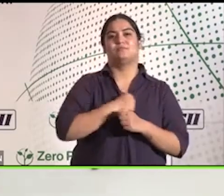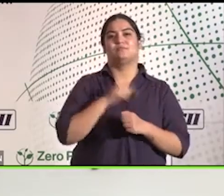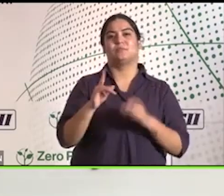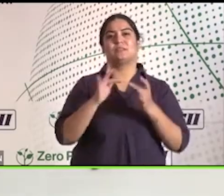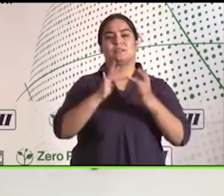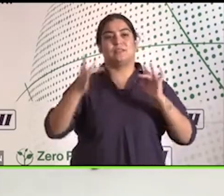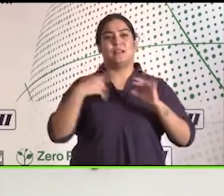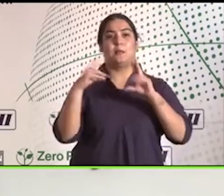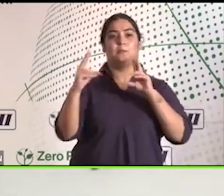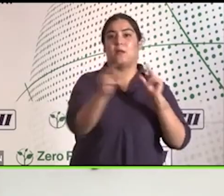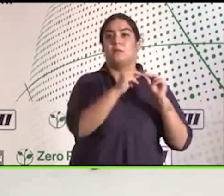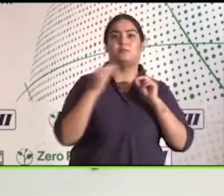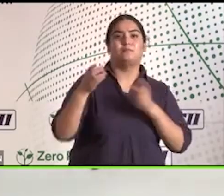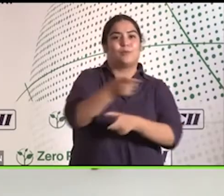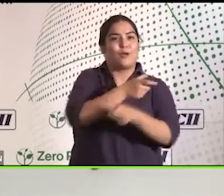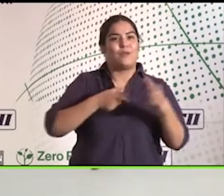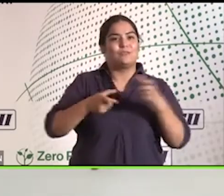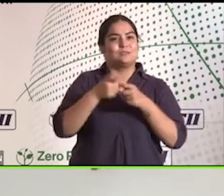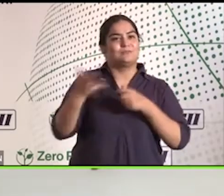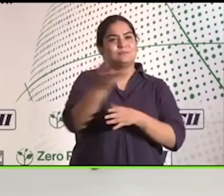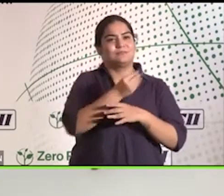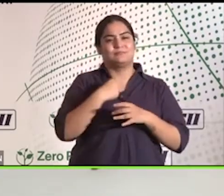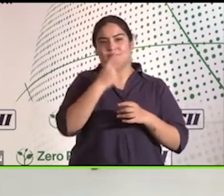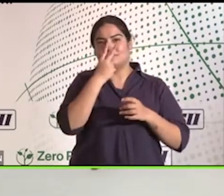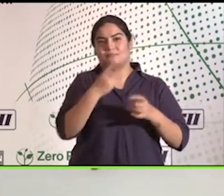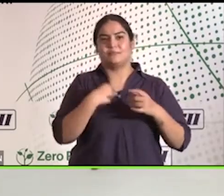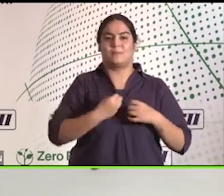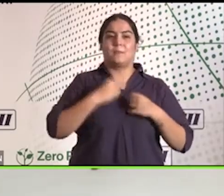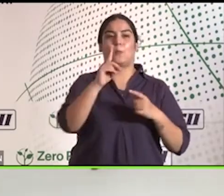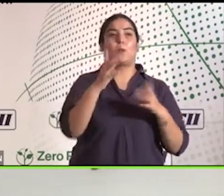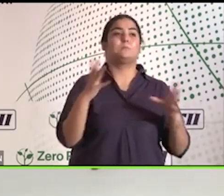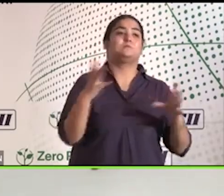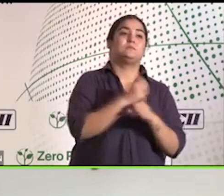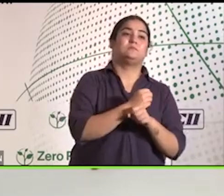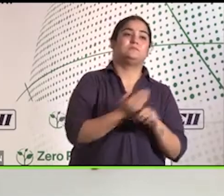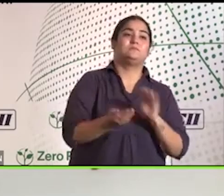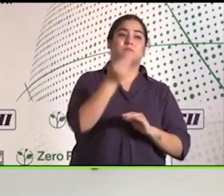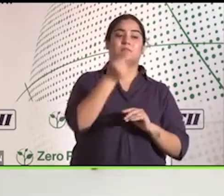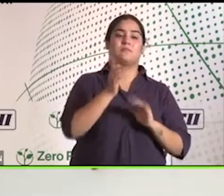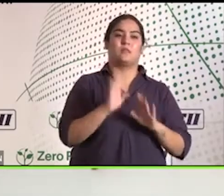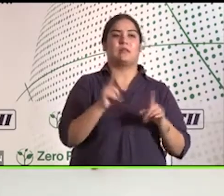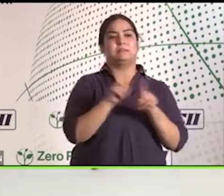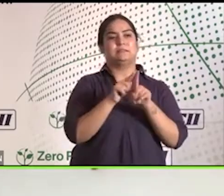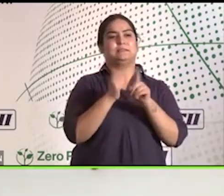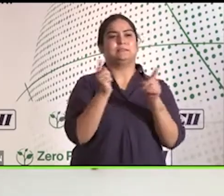happening there in the room, really missing all of that. But I hope we catch up with some of that sense